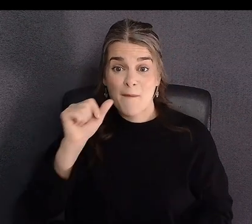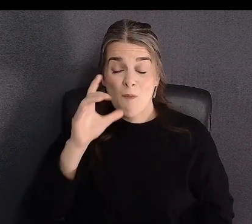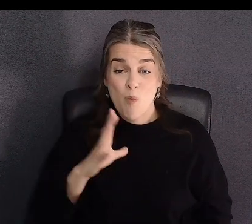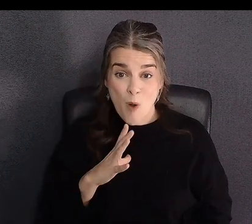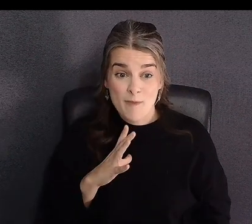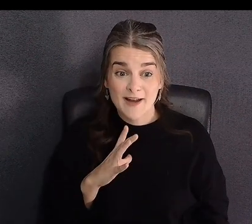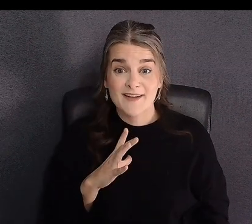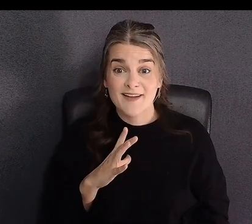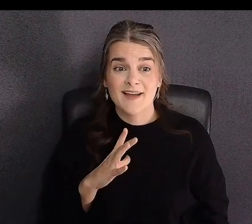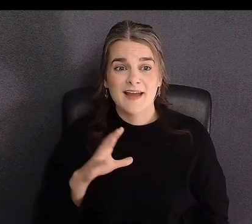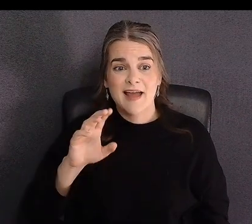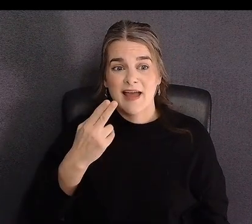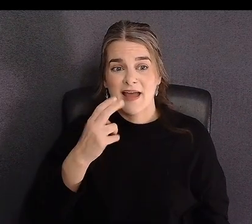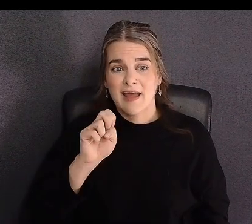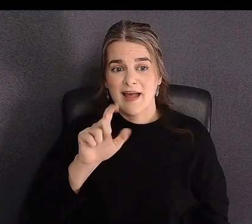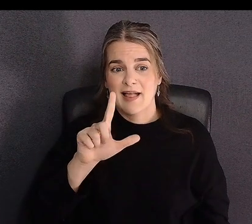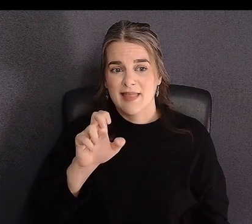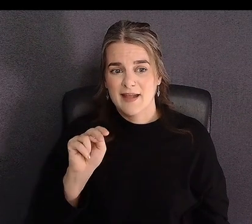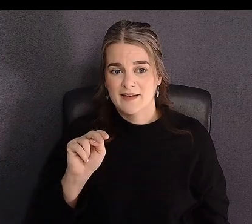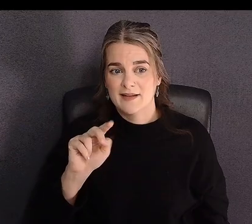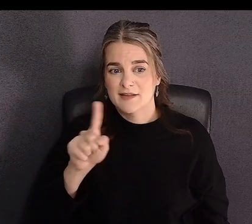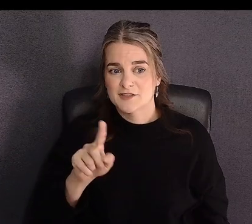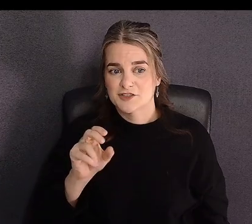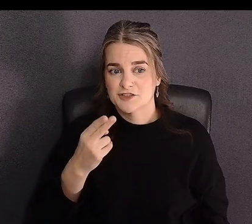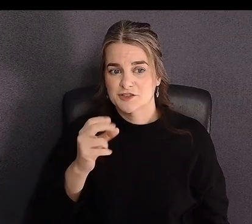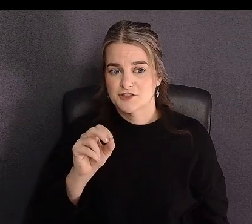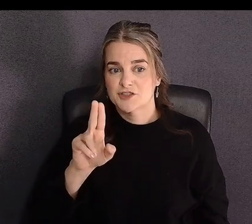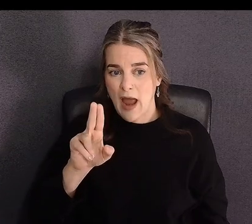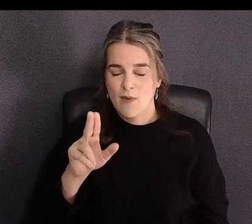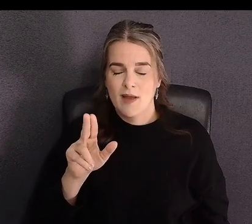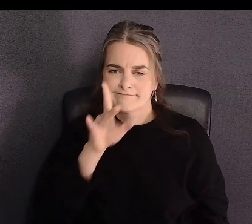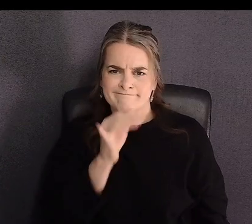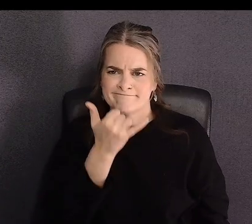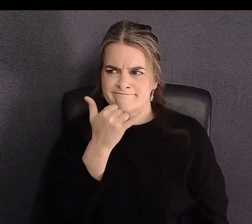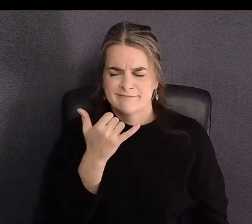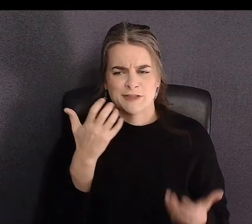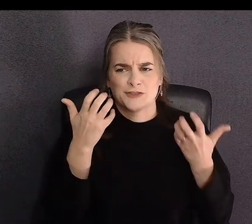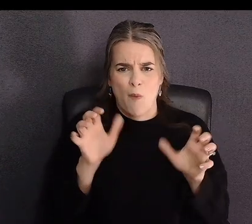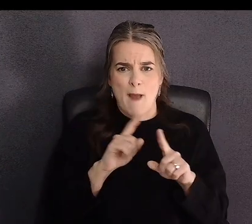her name is Helen Zhao. I don't want to butcher her name, but it's on the screen.